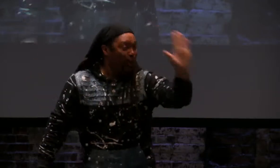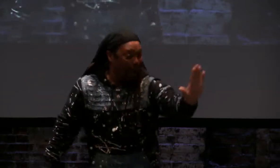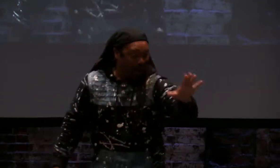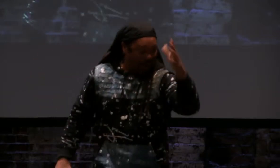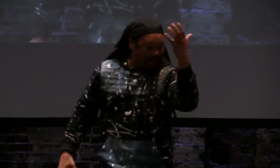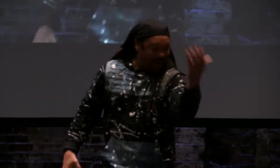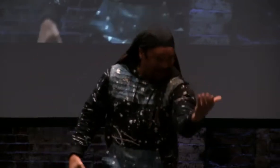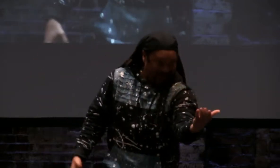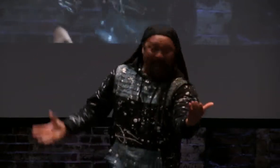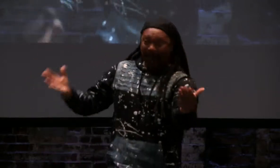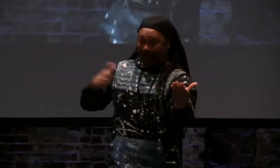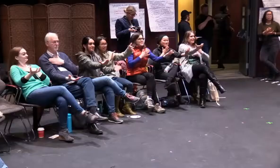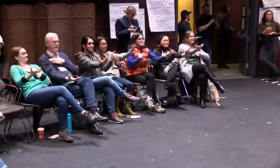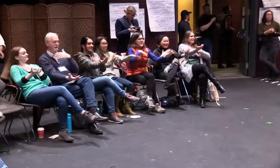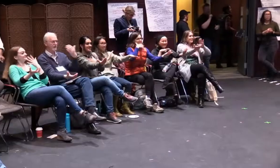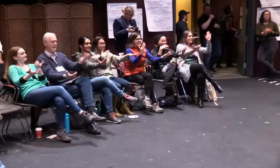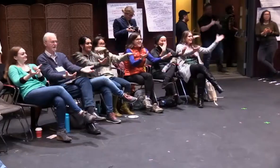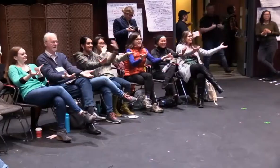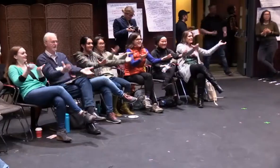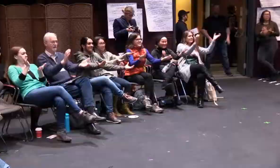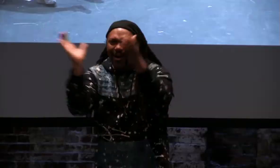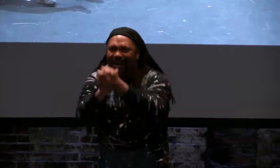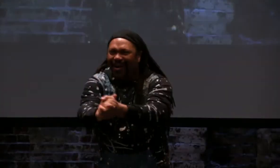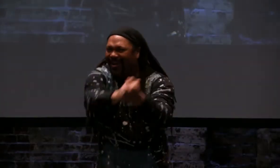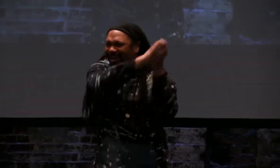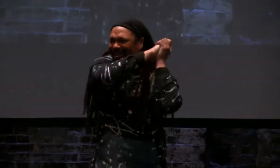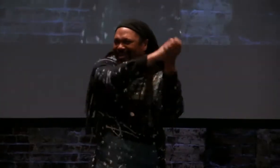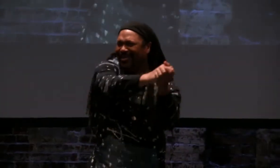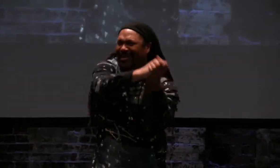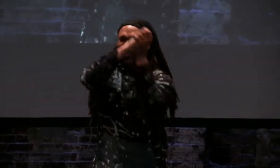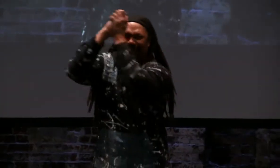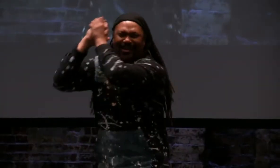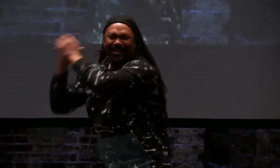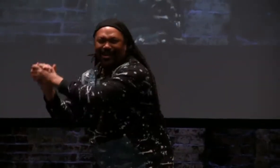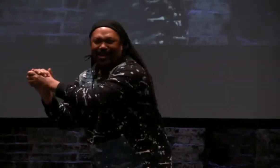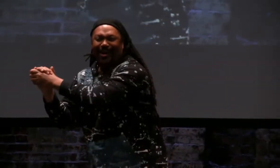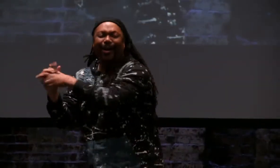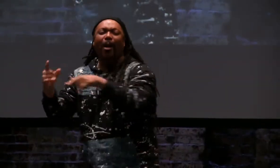Your hands and my hands become our hands.